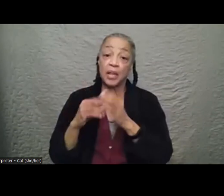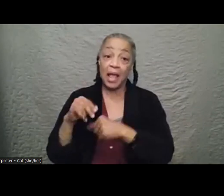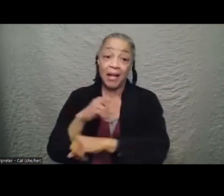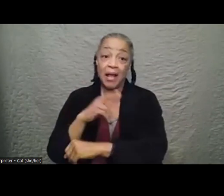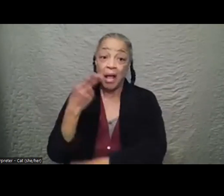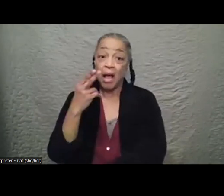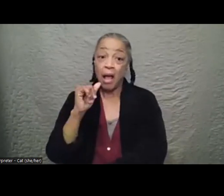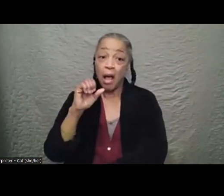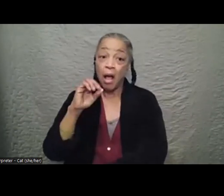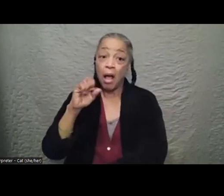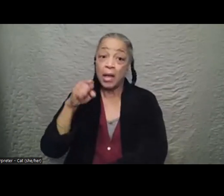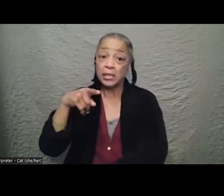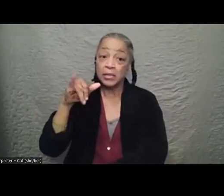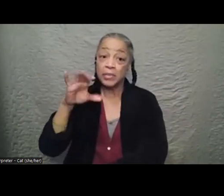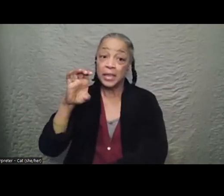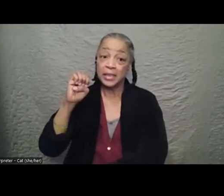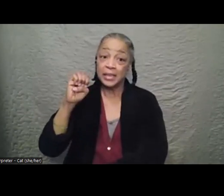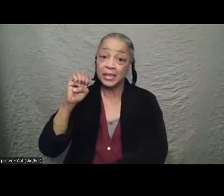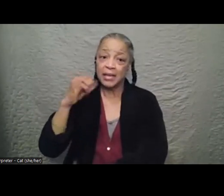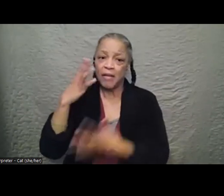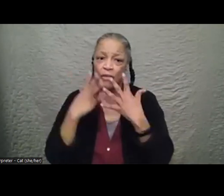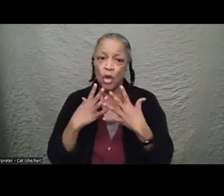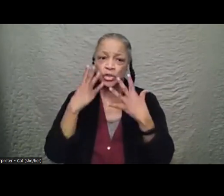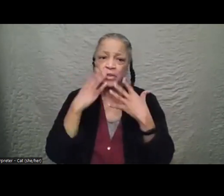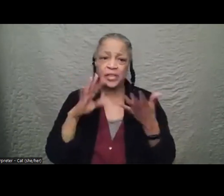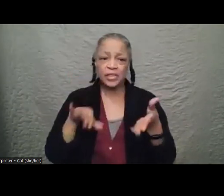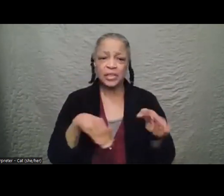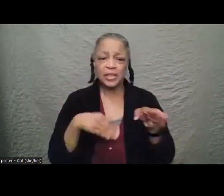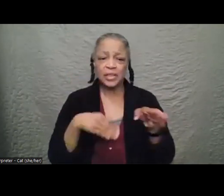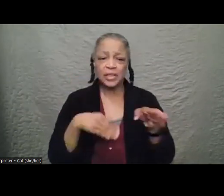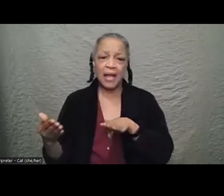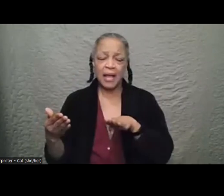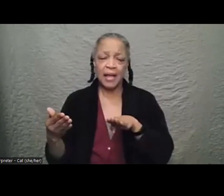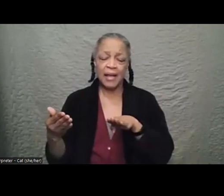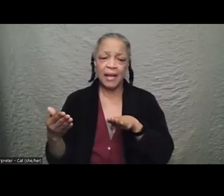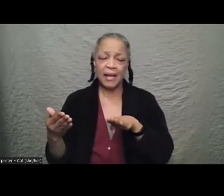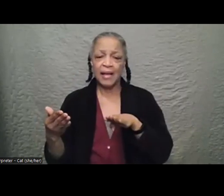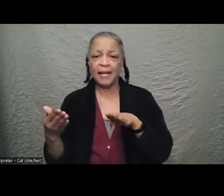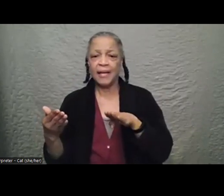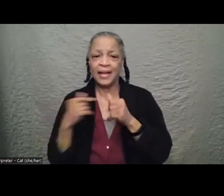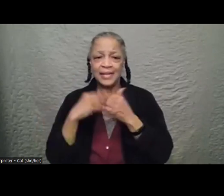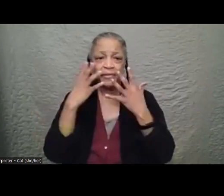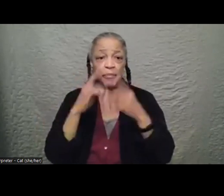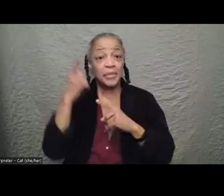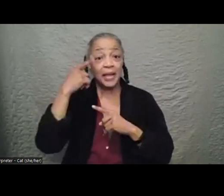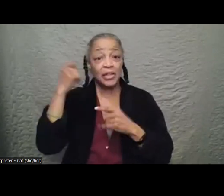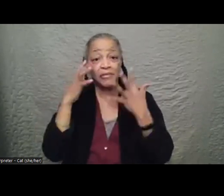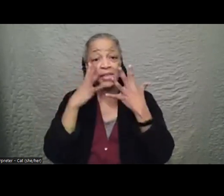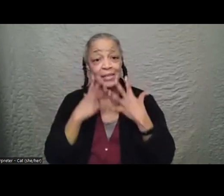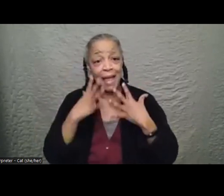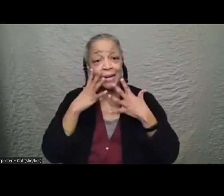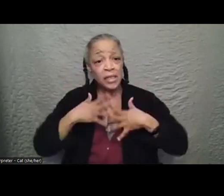Unfortunately, she passed away out of sadness and feeling alone.